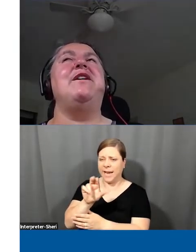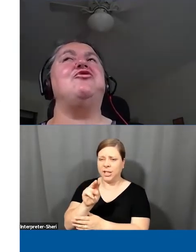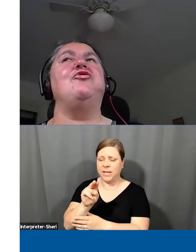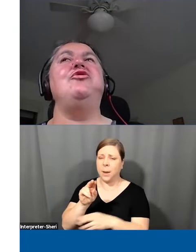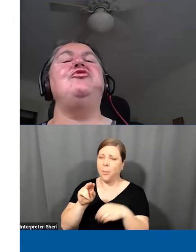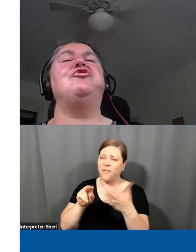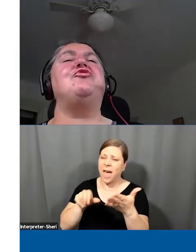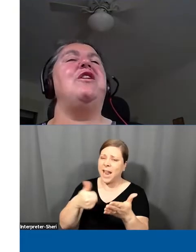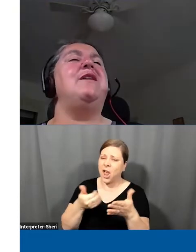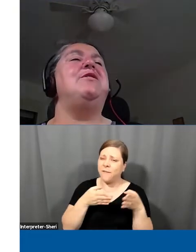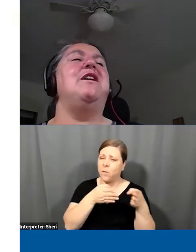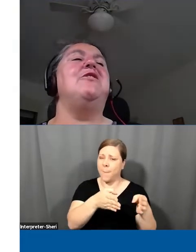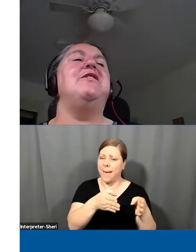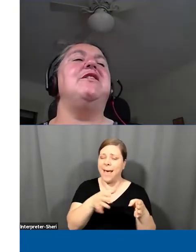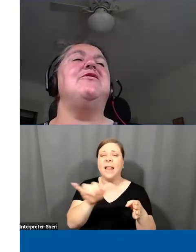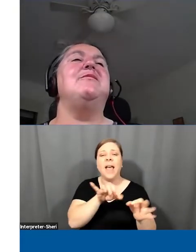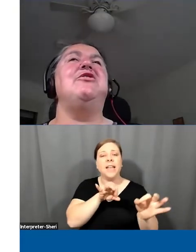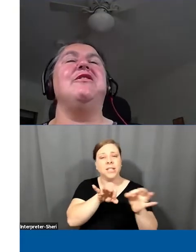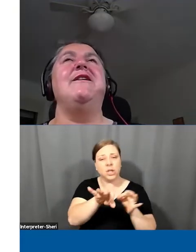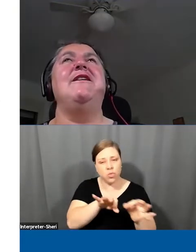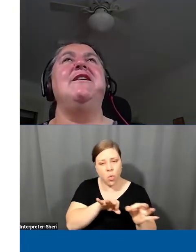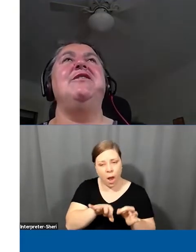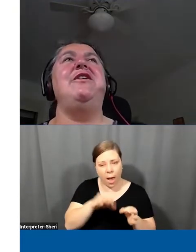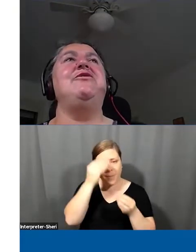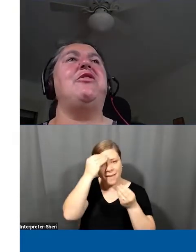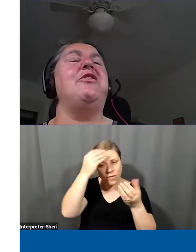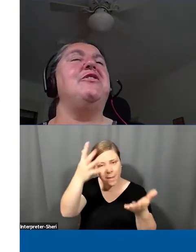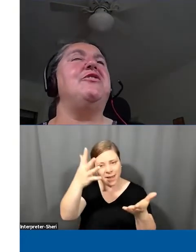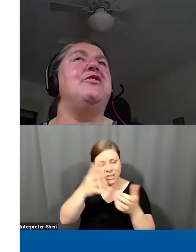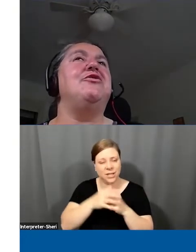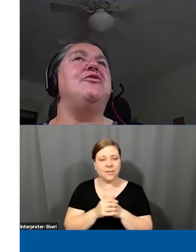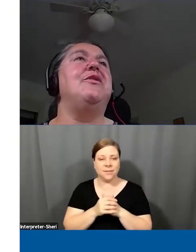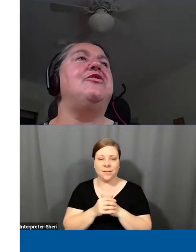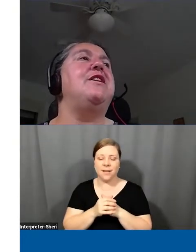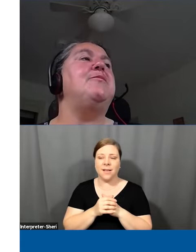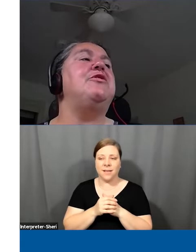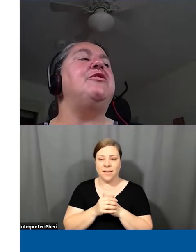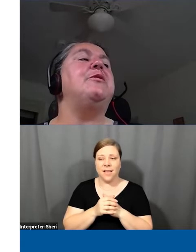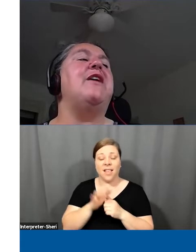Make sure you describe and narrate the information. These are the things that our study participants